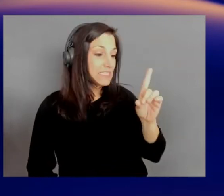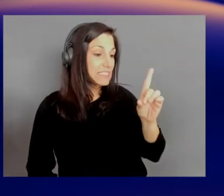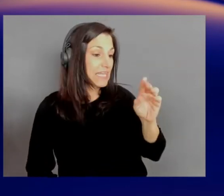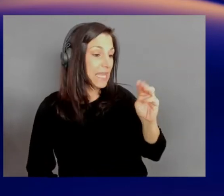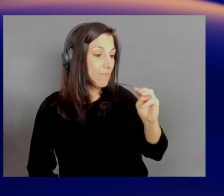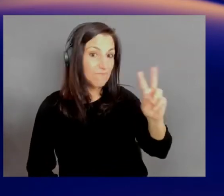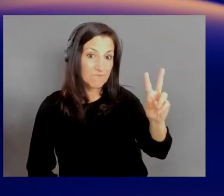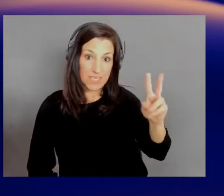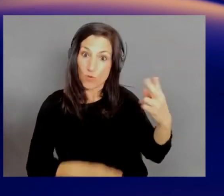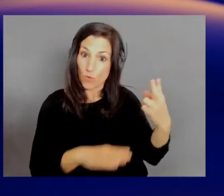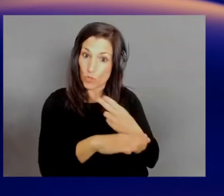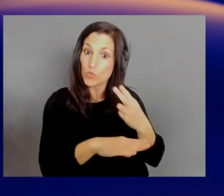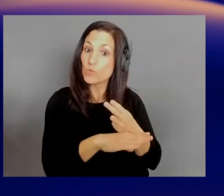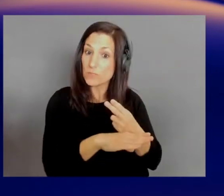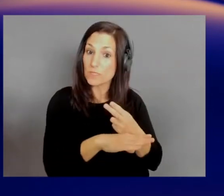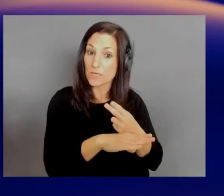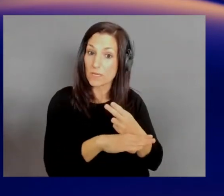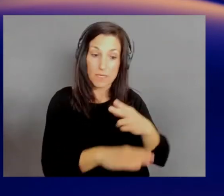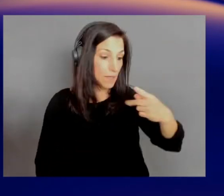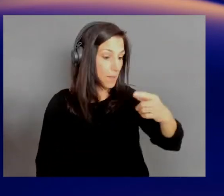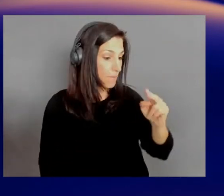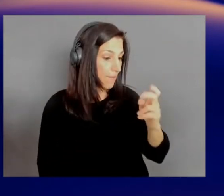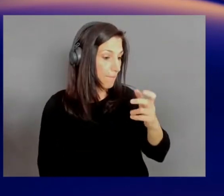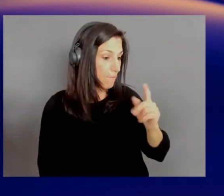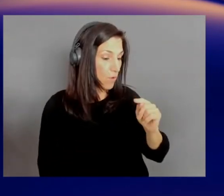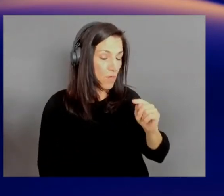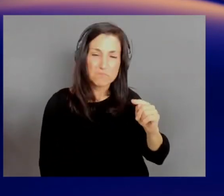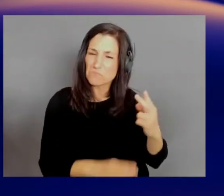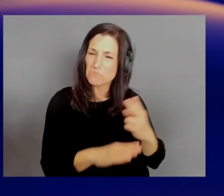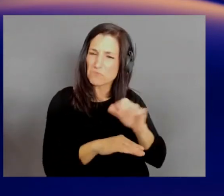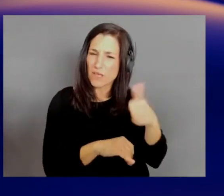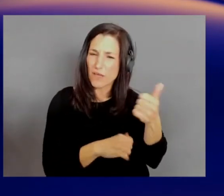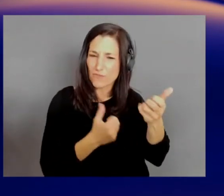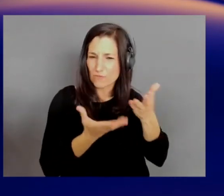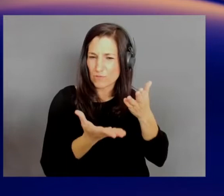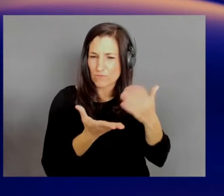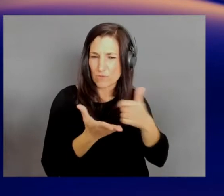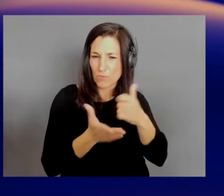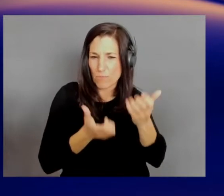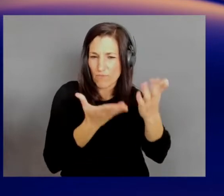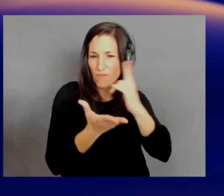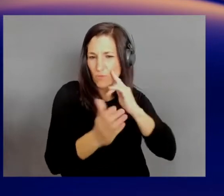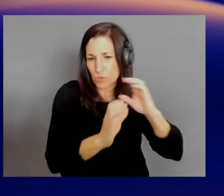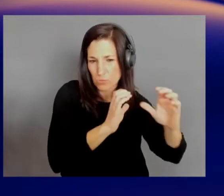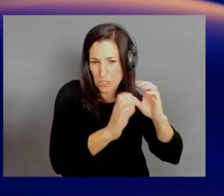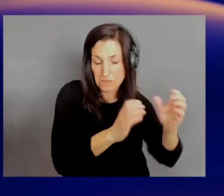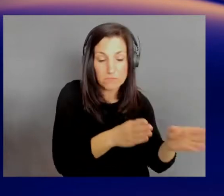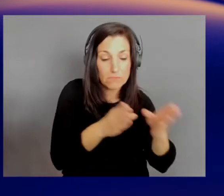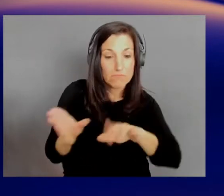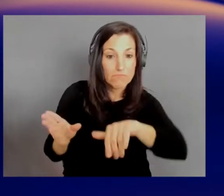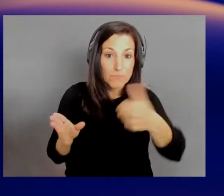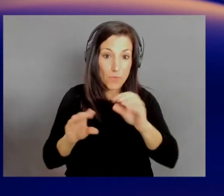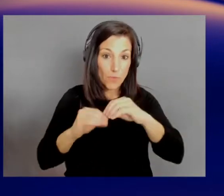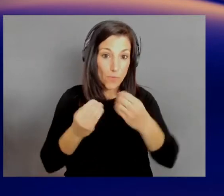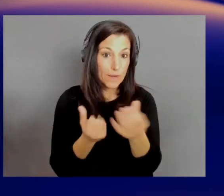along with other services for communications. We have organizations like academia.edu,